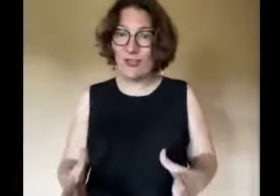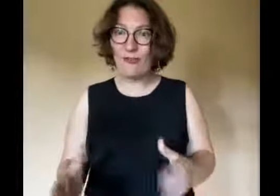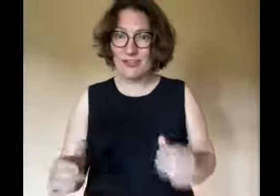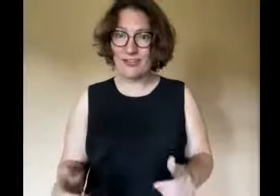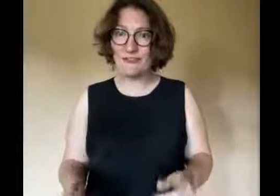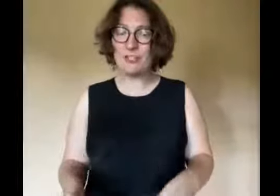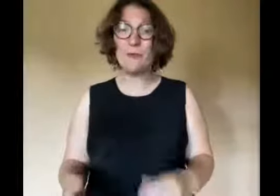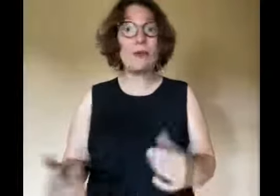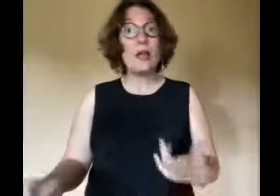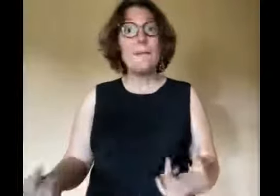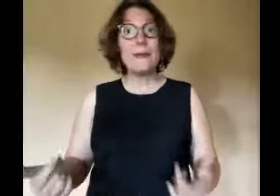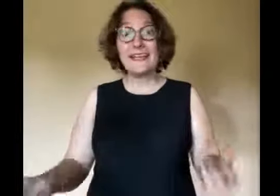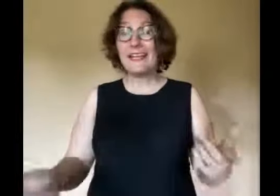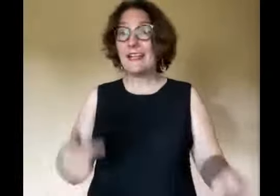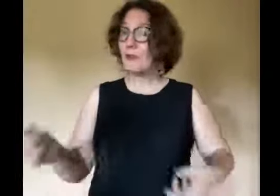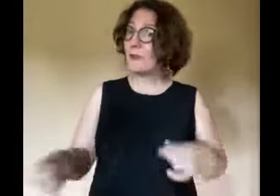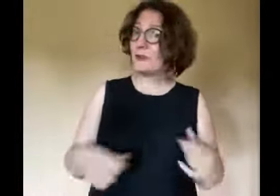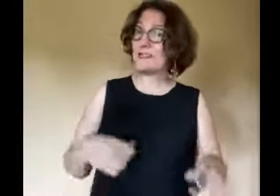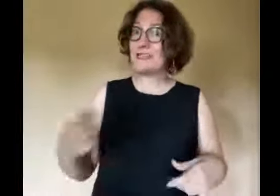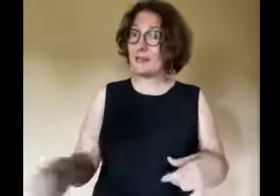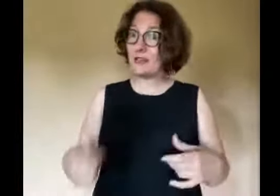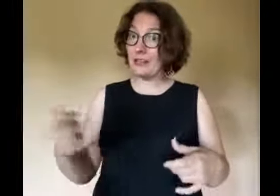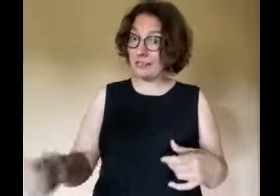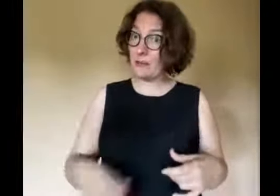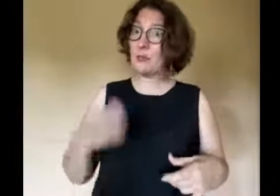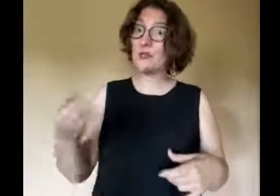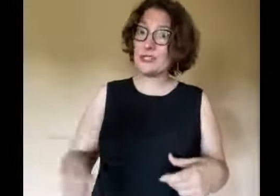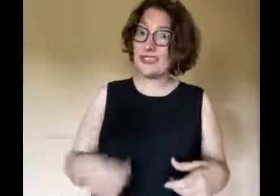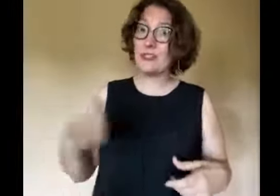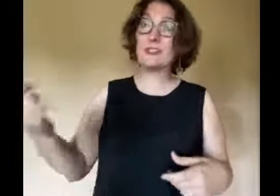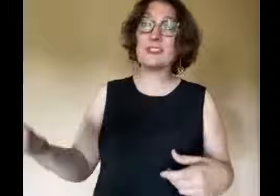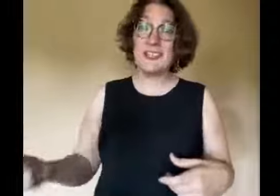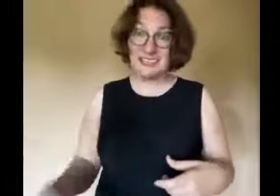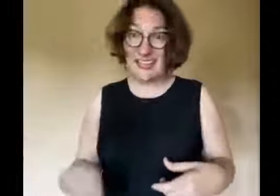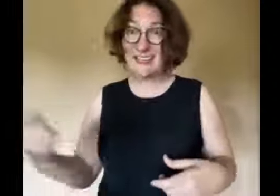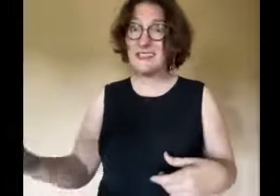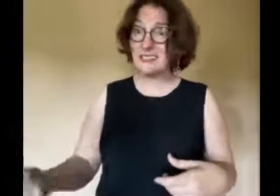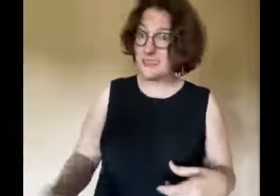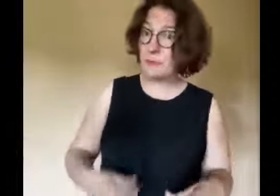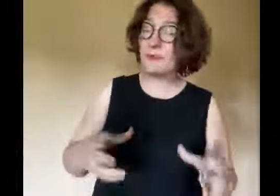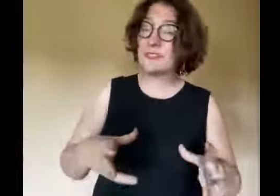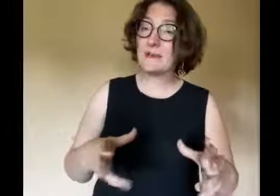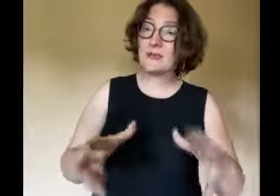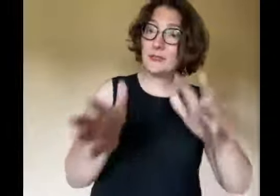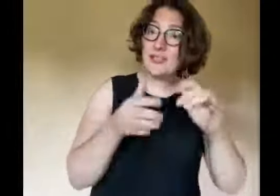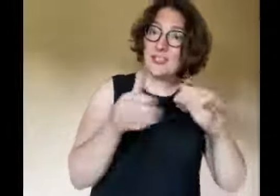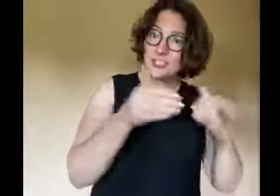15:13 Why did we dance in the call? If you caught the manifestation Party, which I know you did,